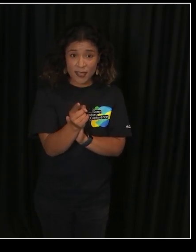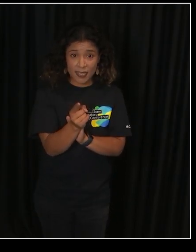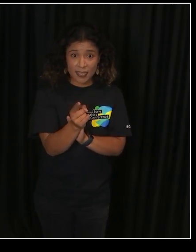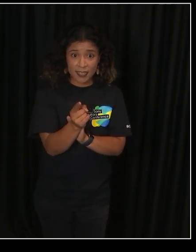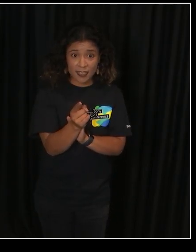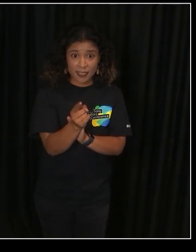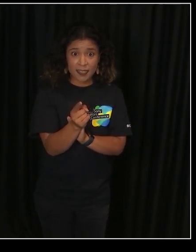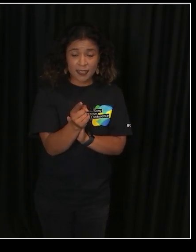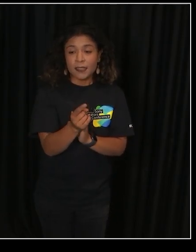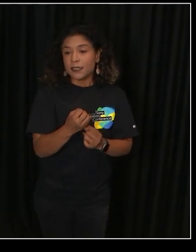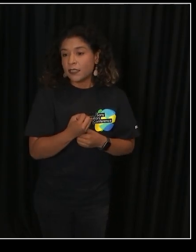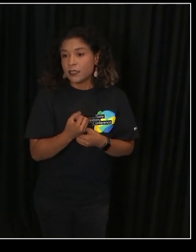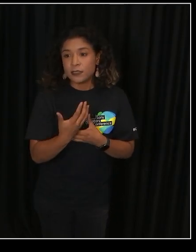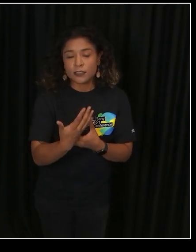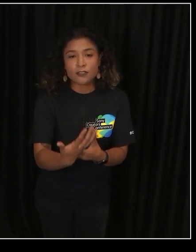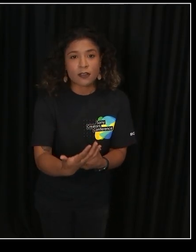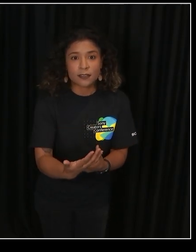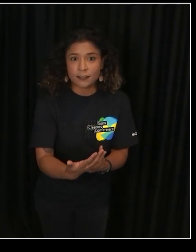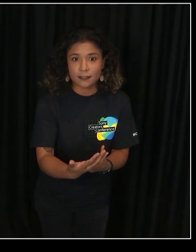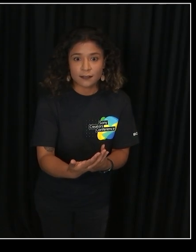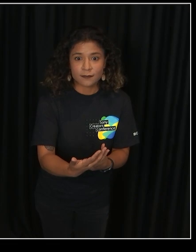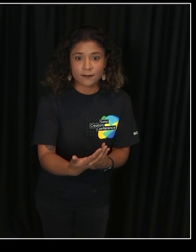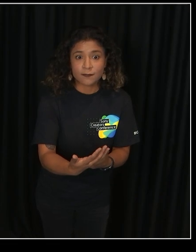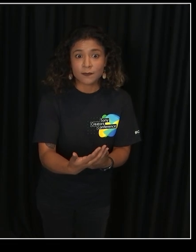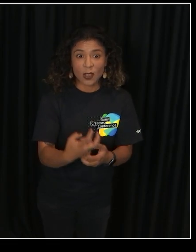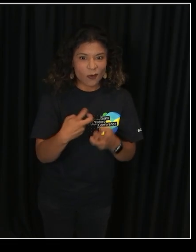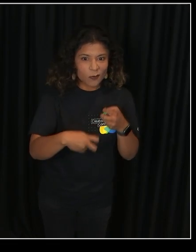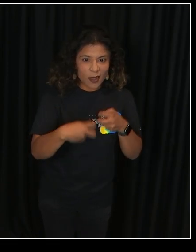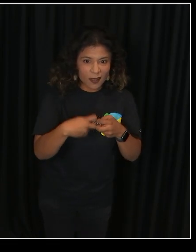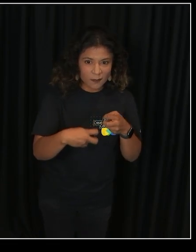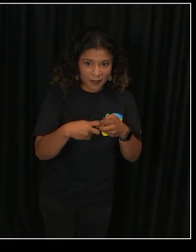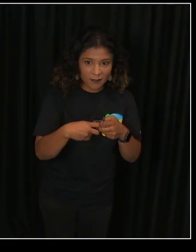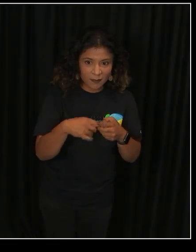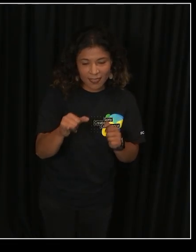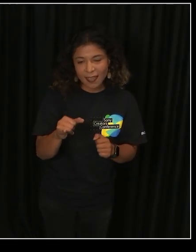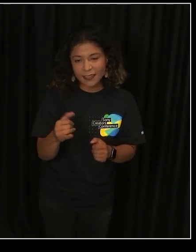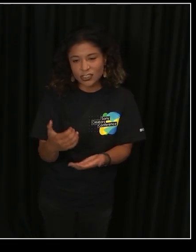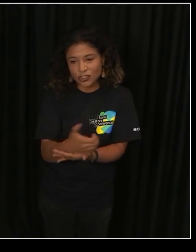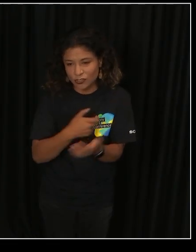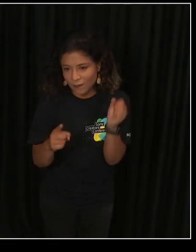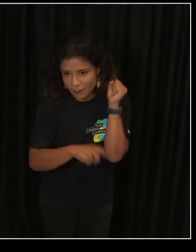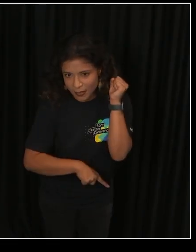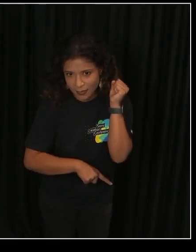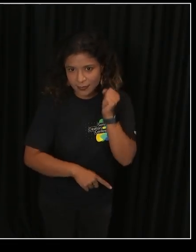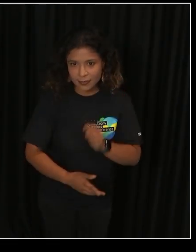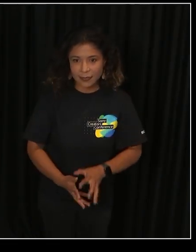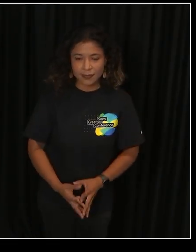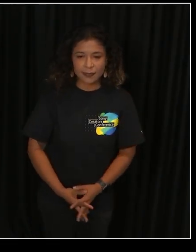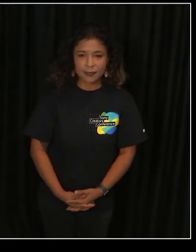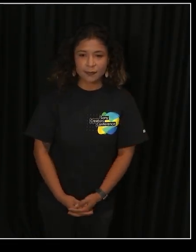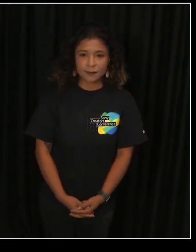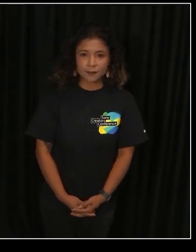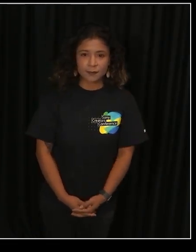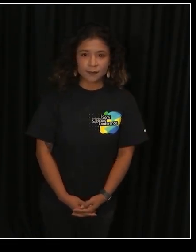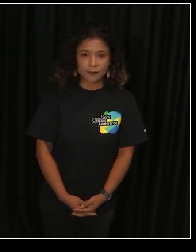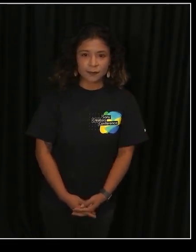it ends up causing a problem, and that deserves a penalty. These guys need to be working together really at this stage,